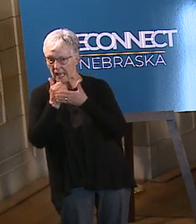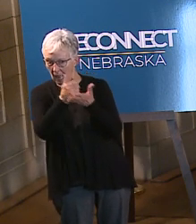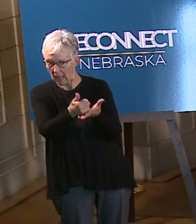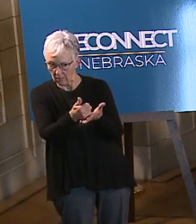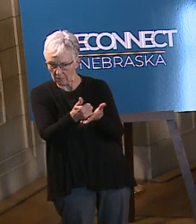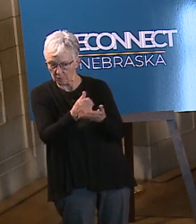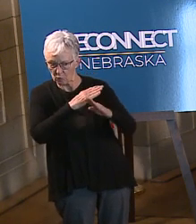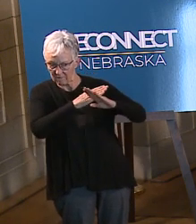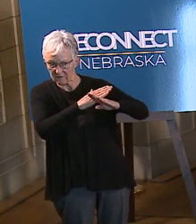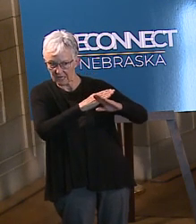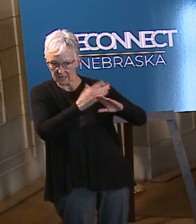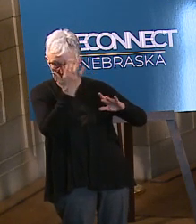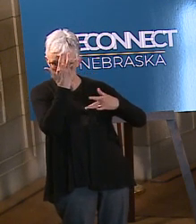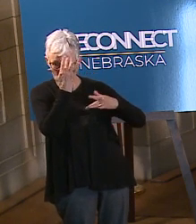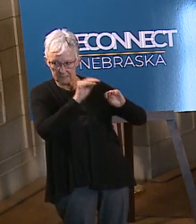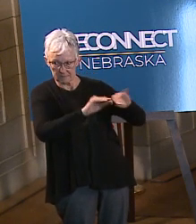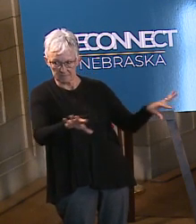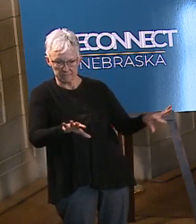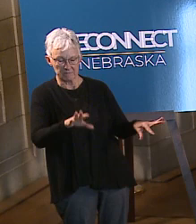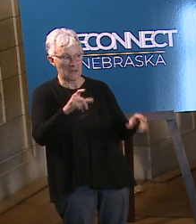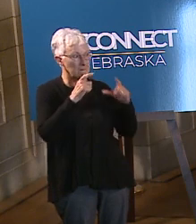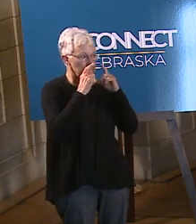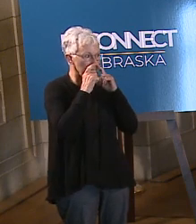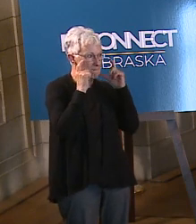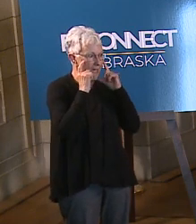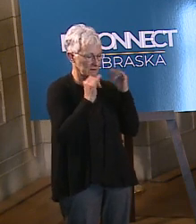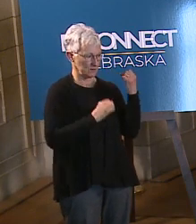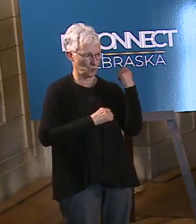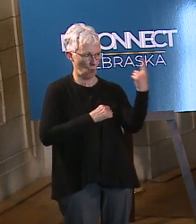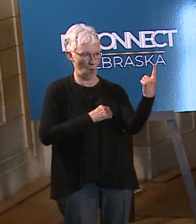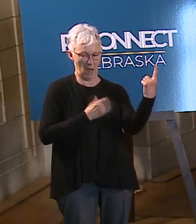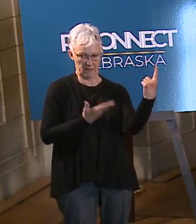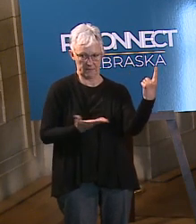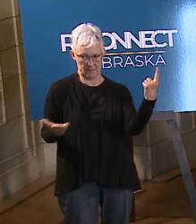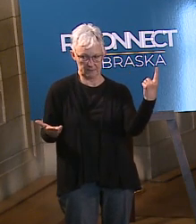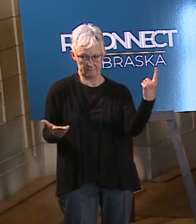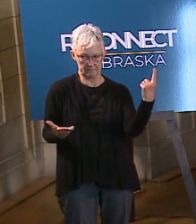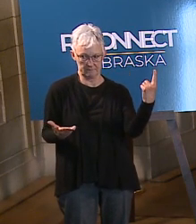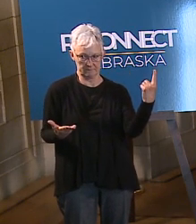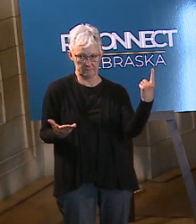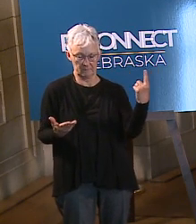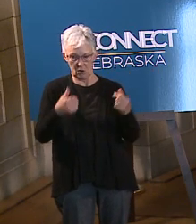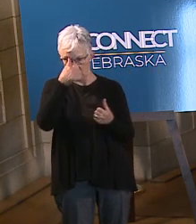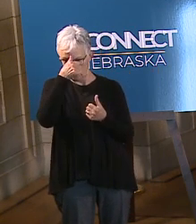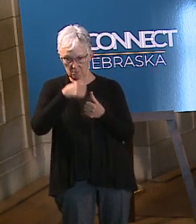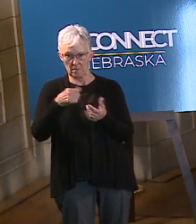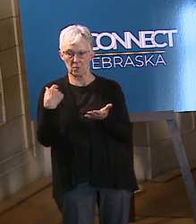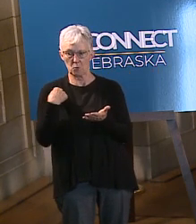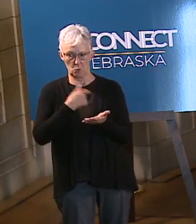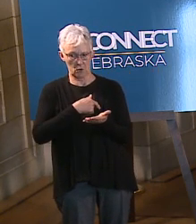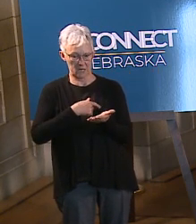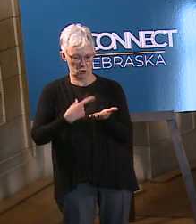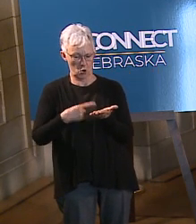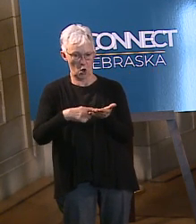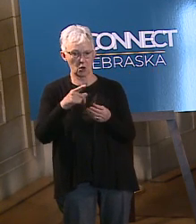THAT MASKS HAD A SIGNIFICANT IMPACT ON REDUCING CASES. MASKS BY THEMSELVES ARE ONLY ONE